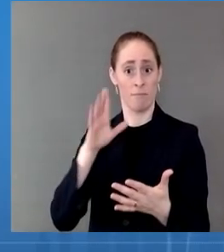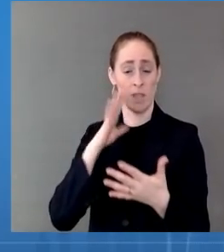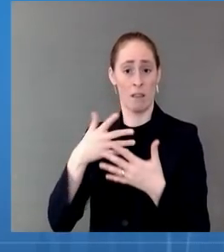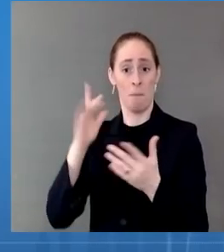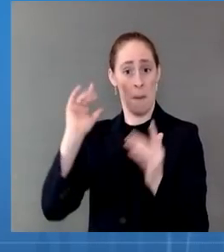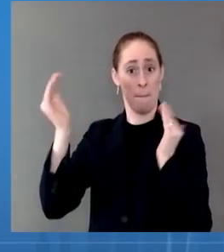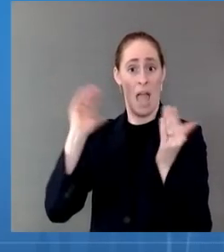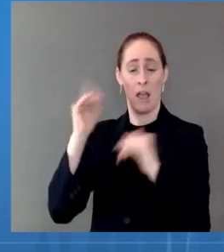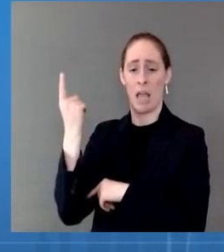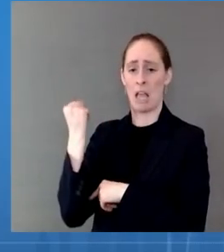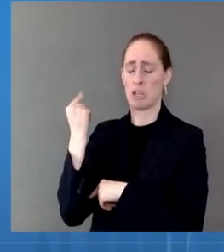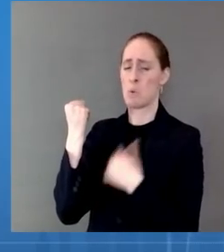Moderator: Nate the hill.